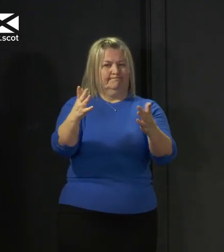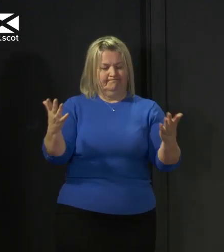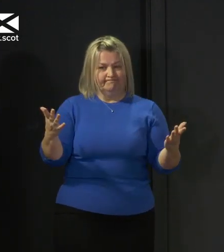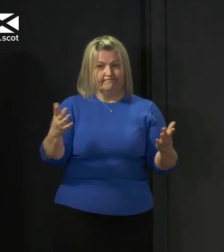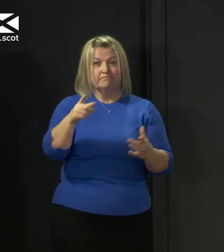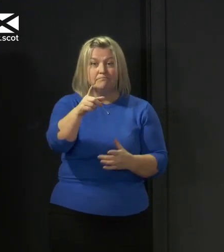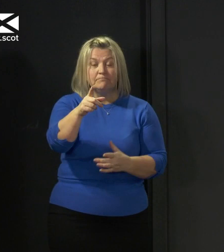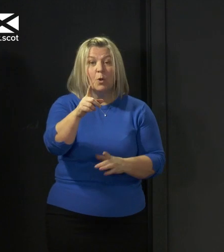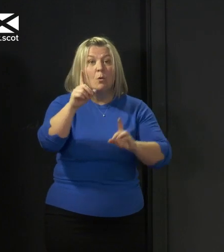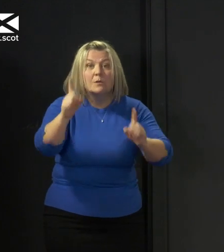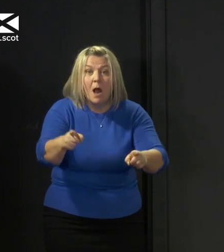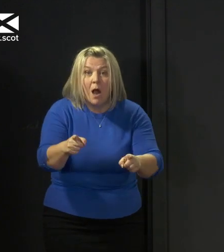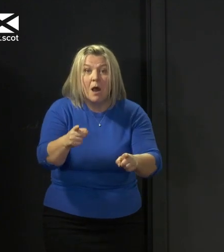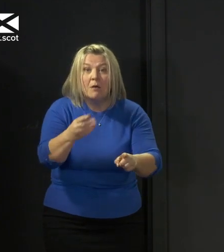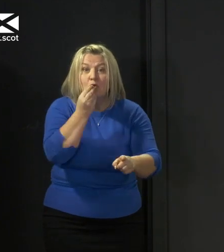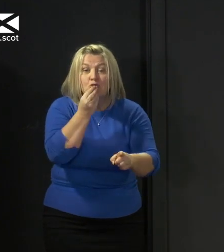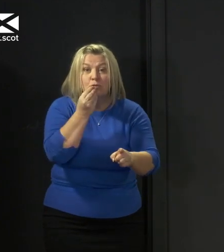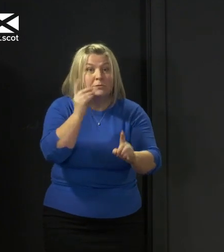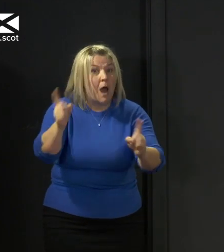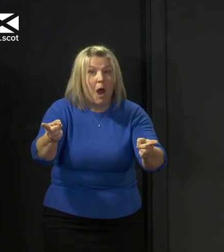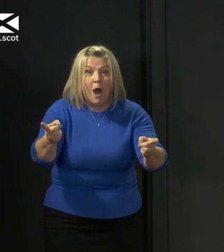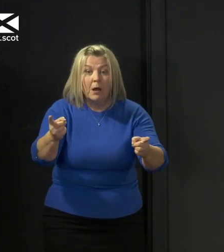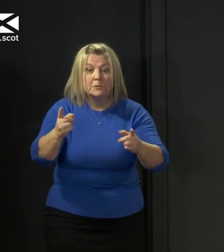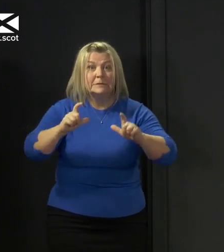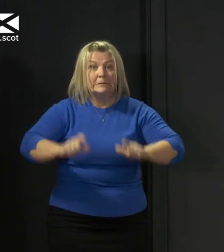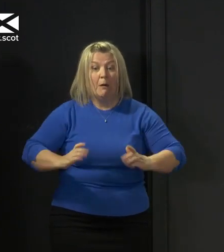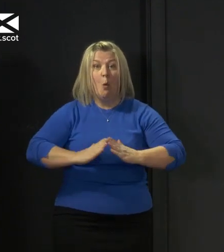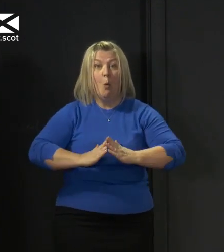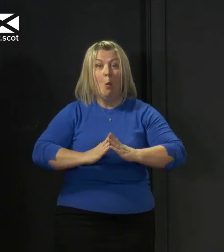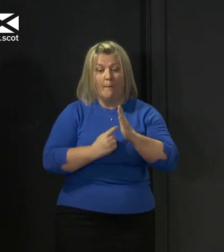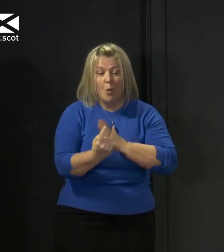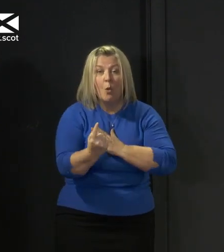access food for whatever reason that might be because you are shielding you